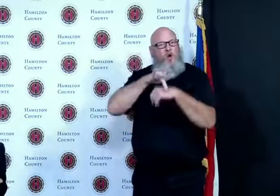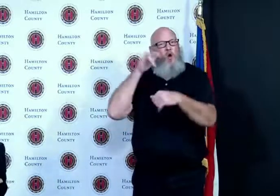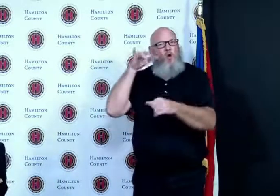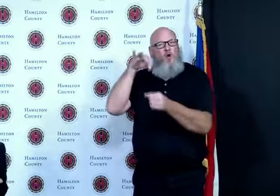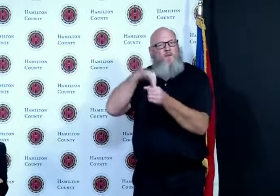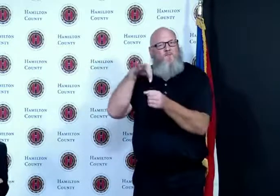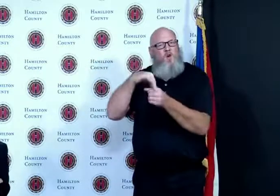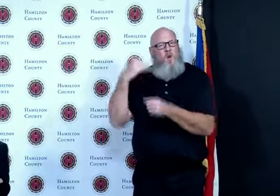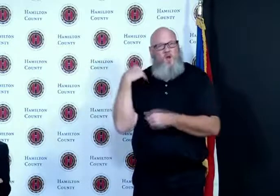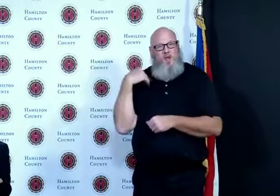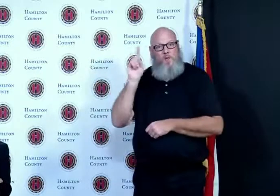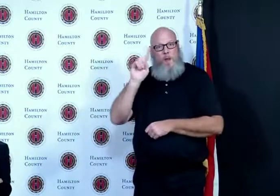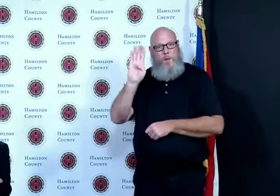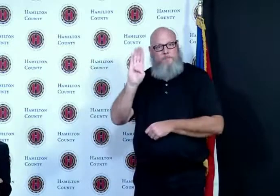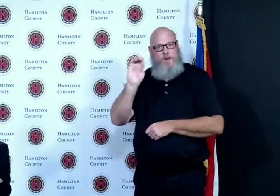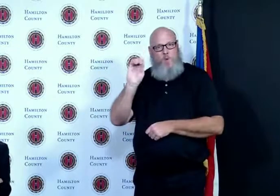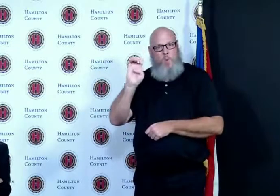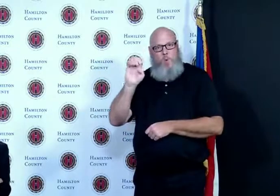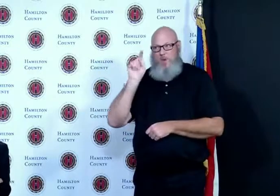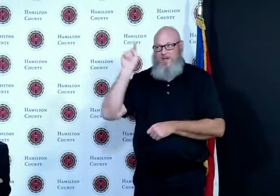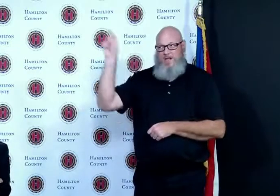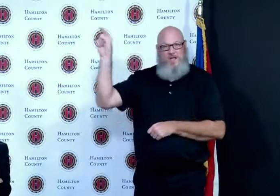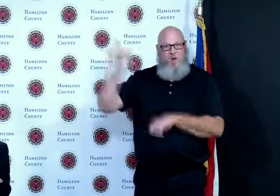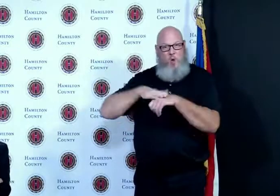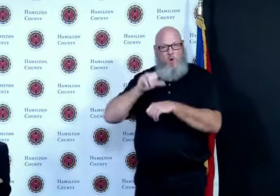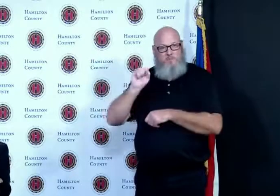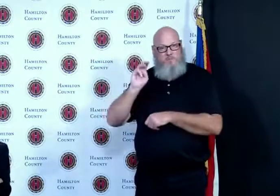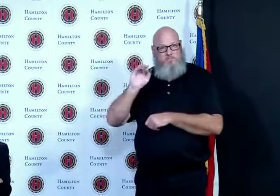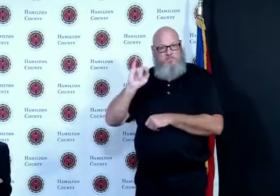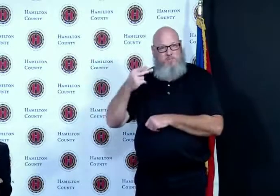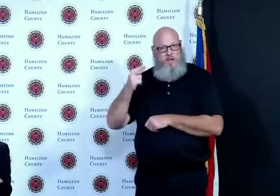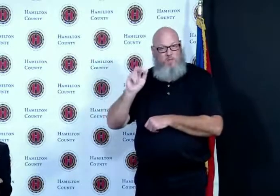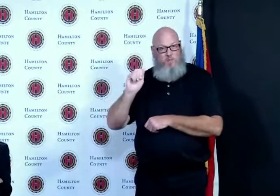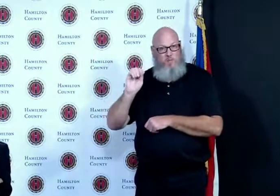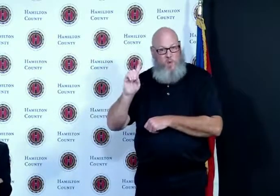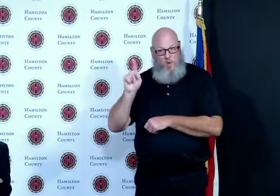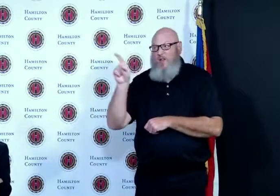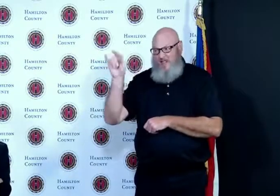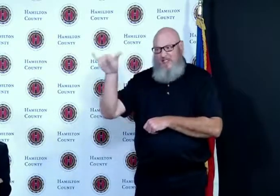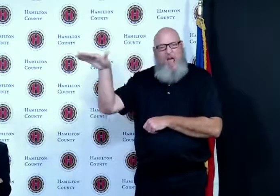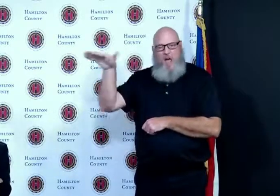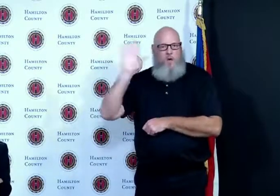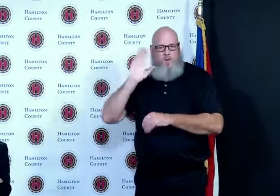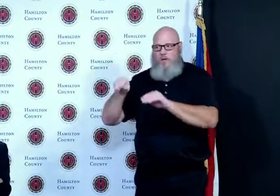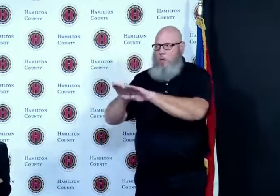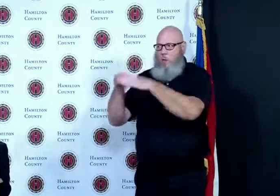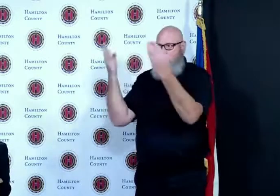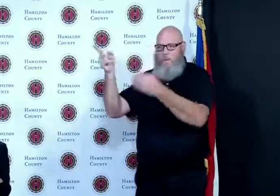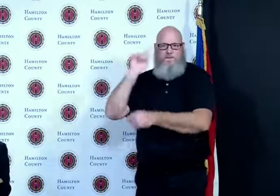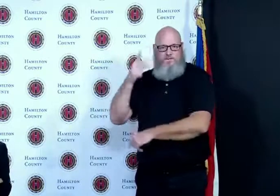there because we needed it for early vote we are now using that extra space to accommodate